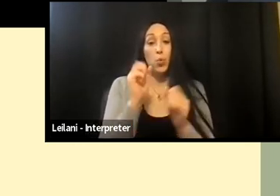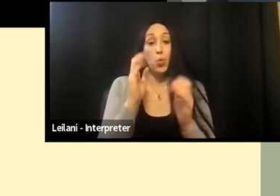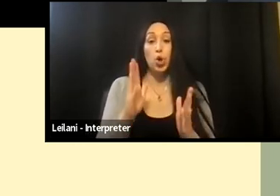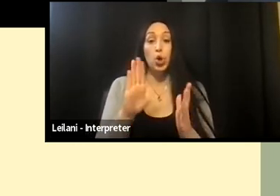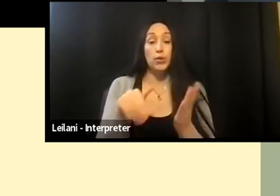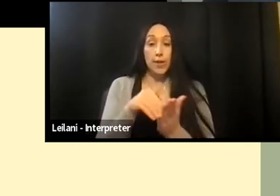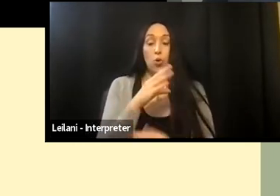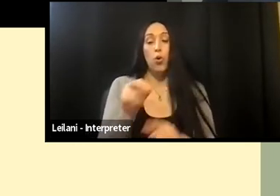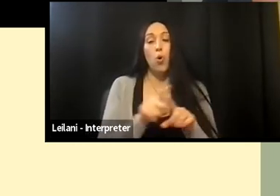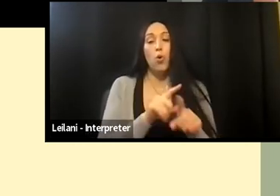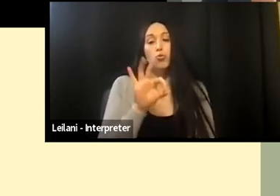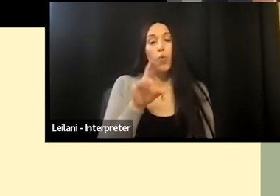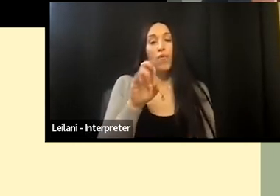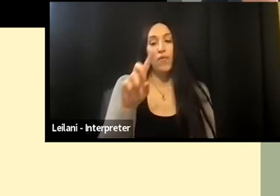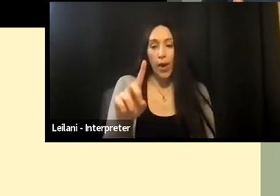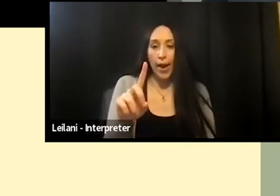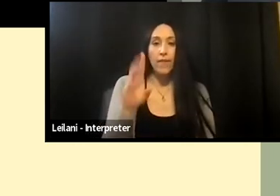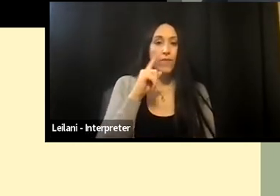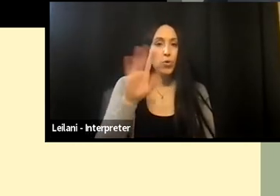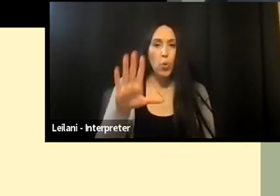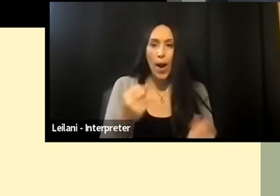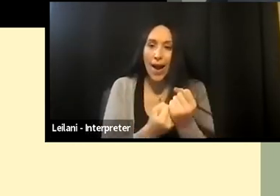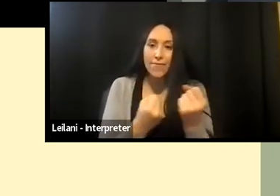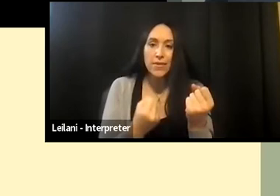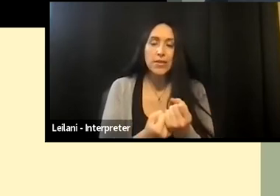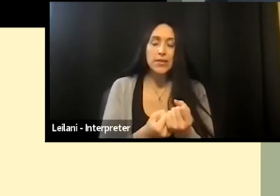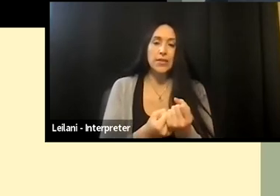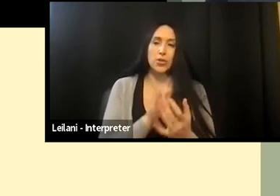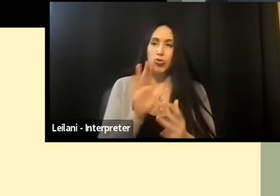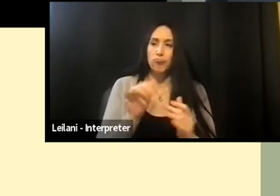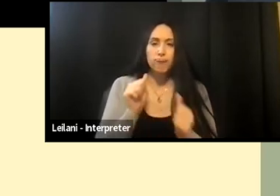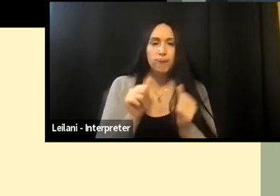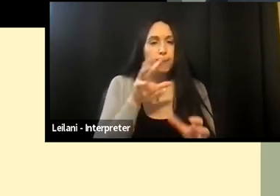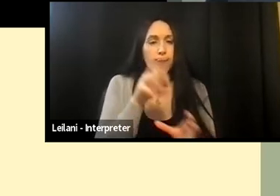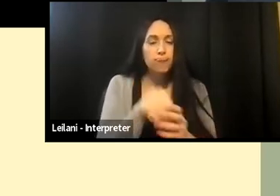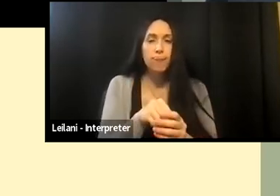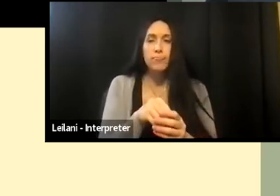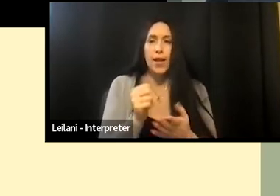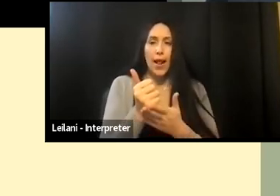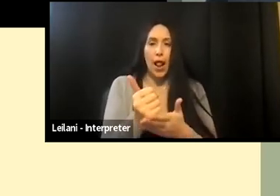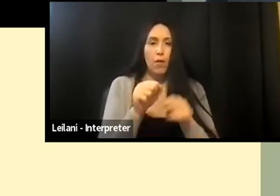your activism, and bringing awareness to the current conditions we're suffering and systemic abuse